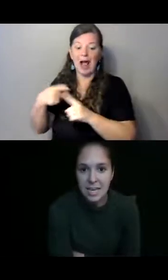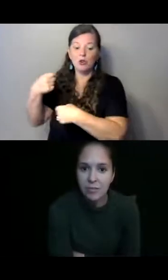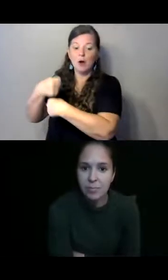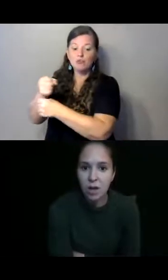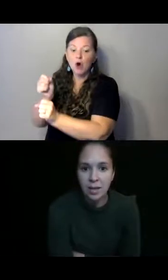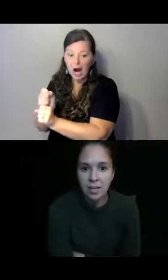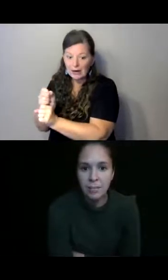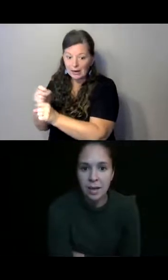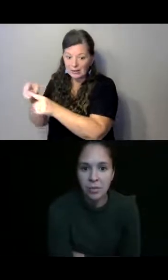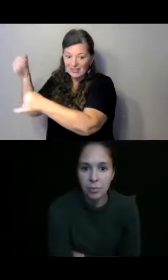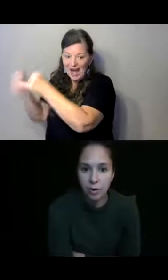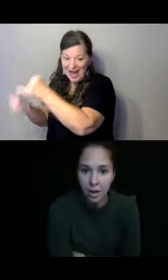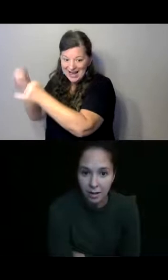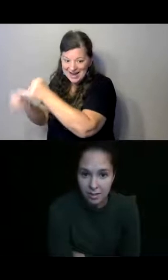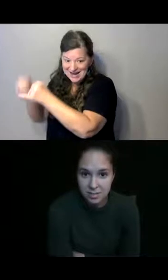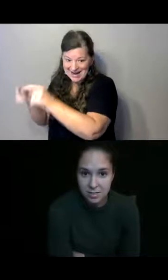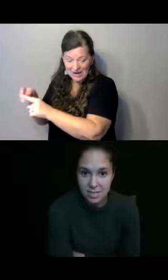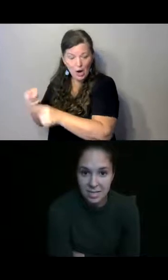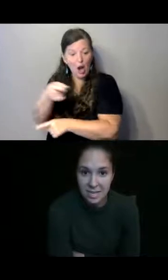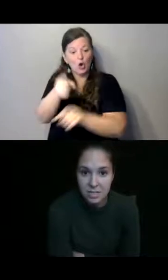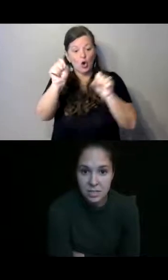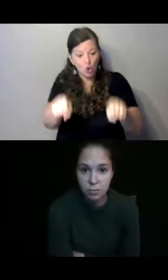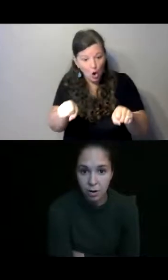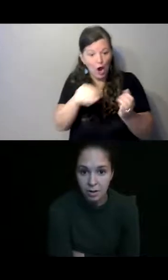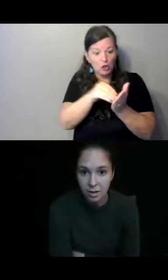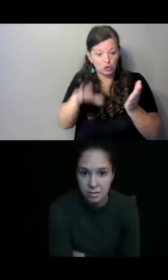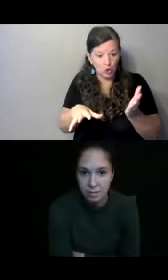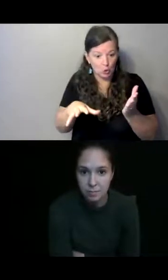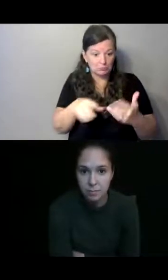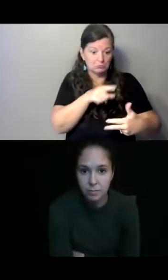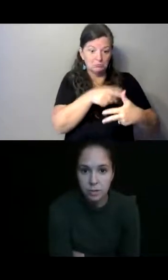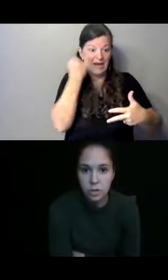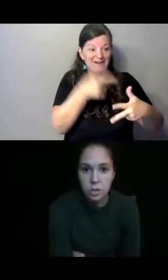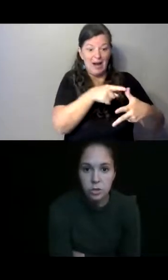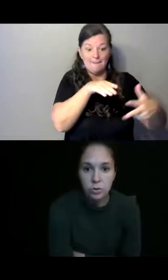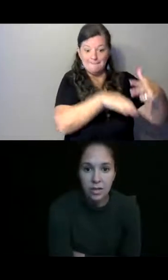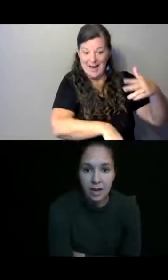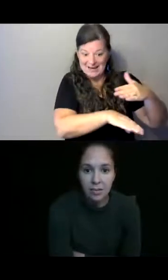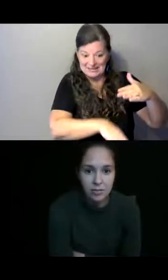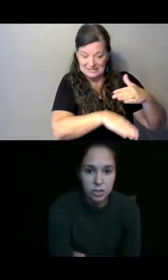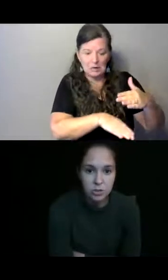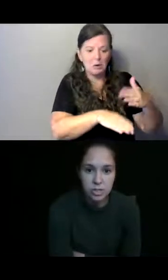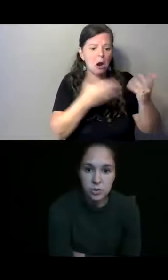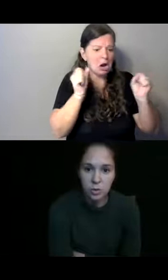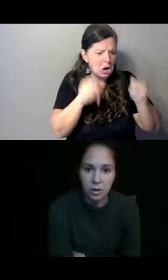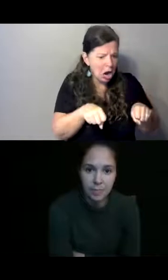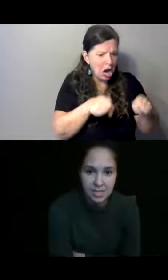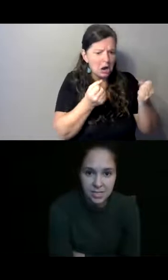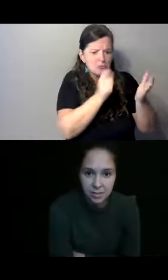If I'm talking about the product, the end product you could have, if the students were basic,